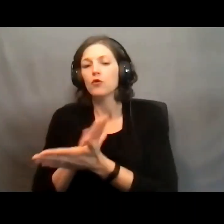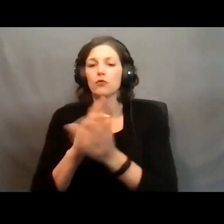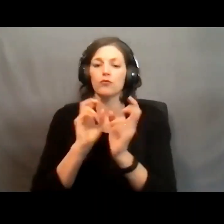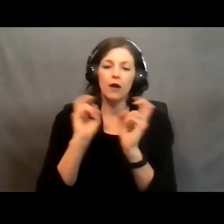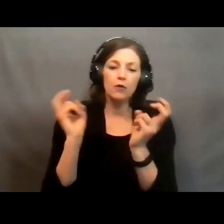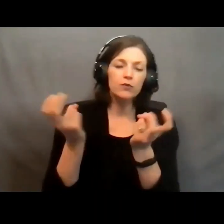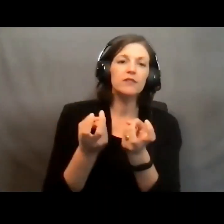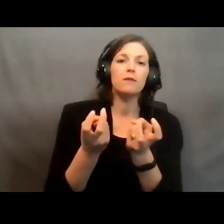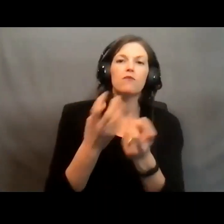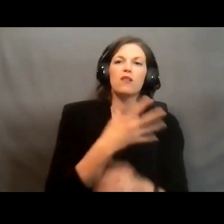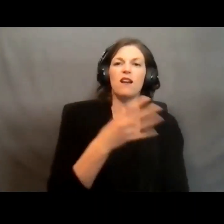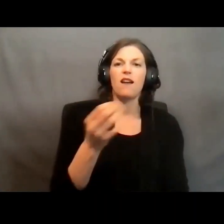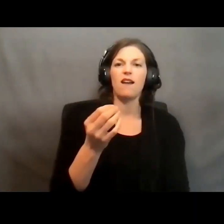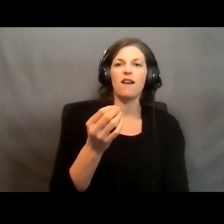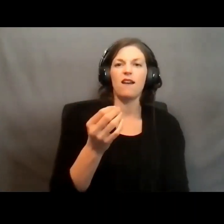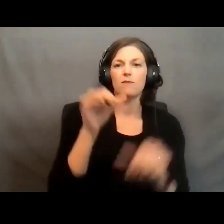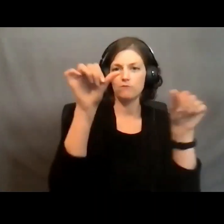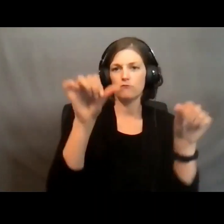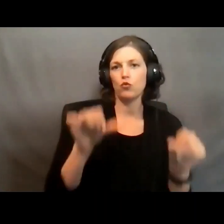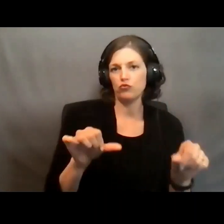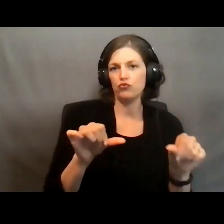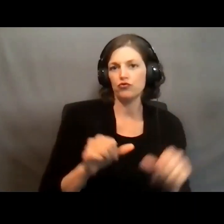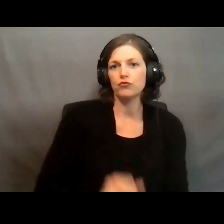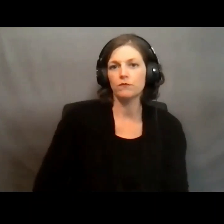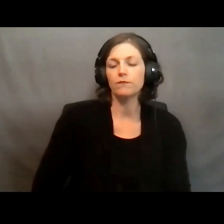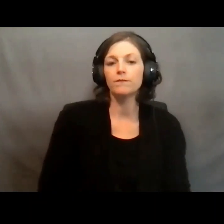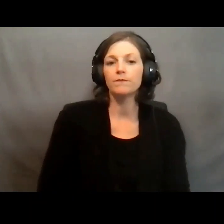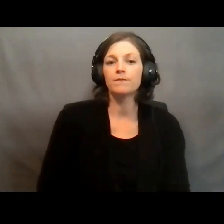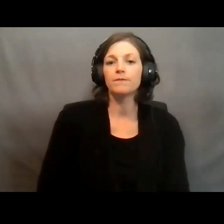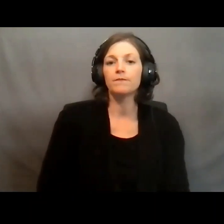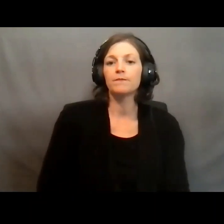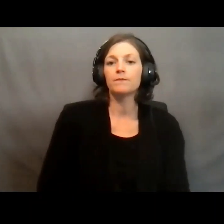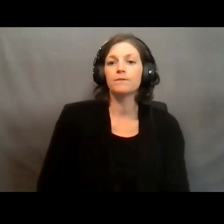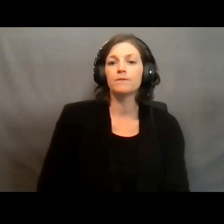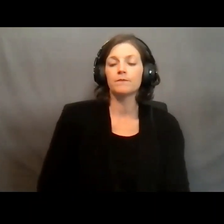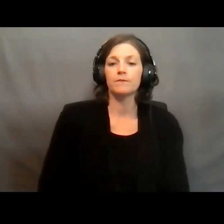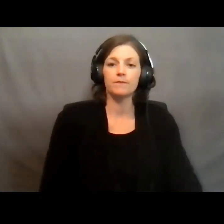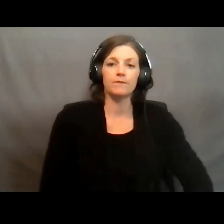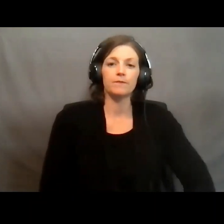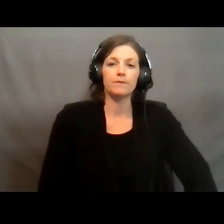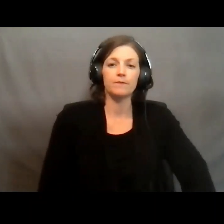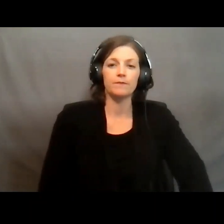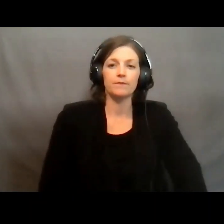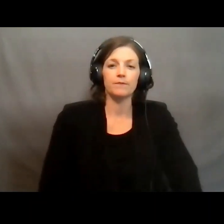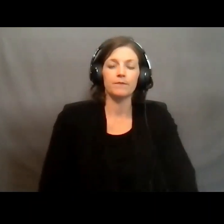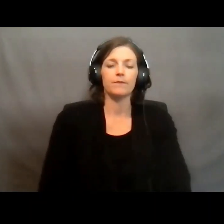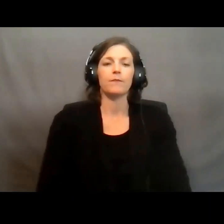13:42:49 and poster sessions. 13:42:53 13:42:57 Nathan or